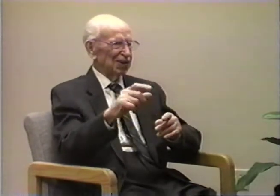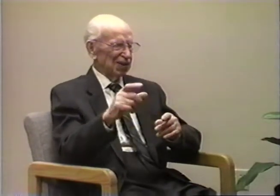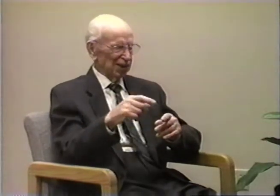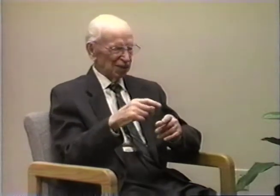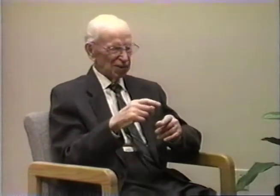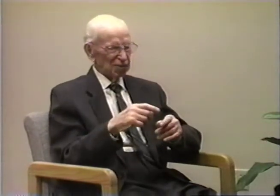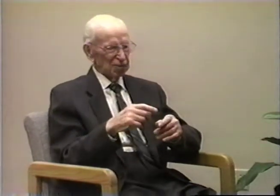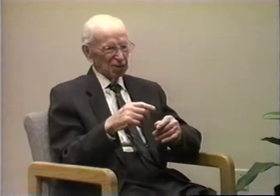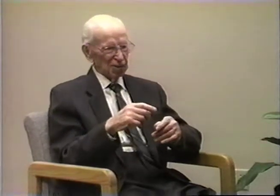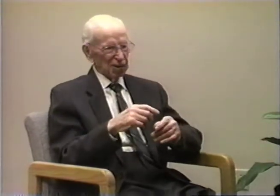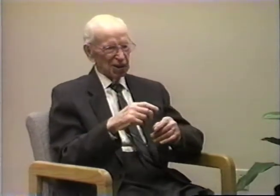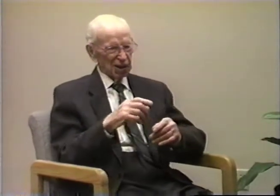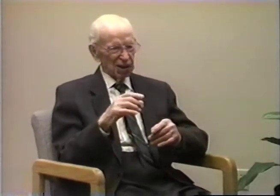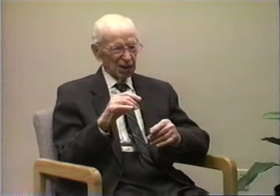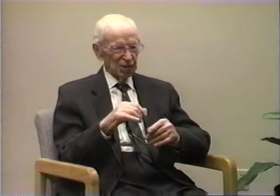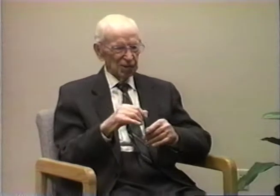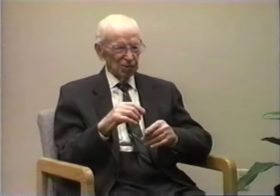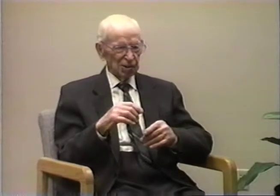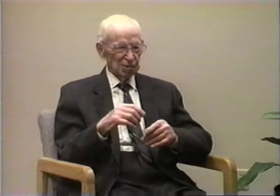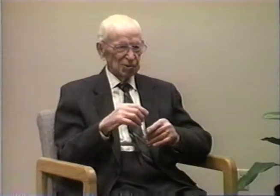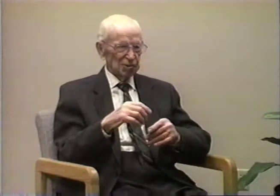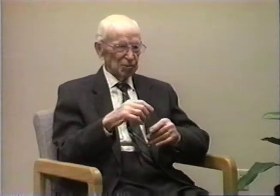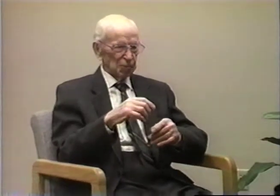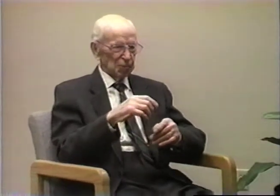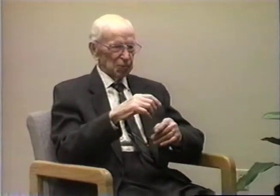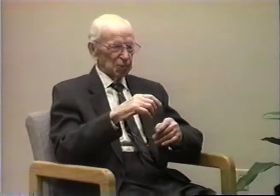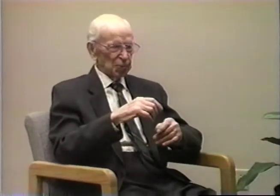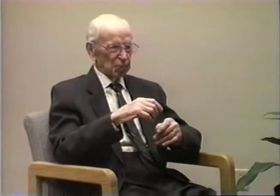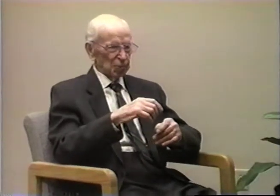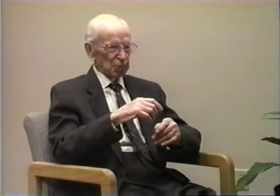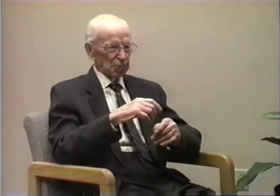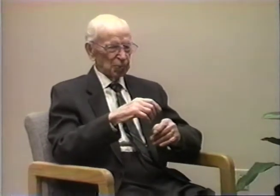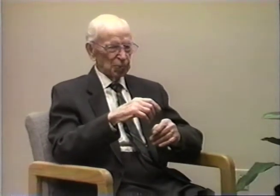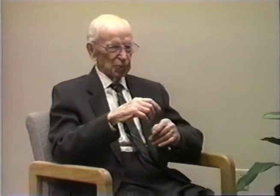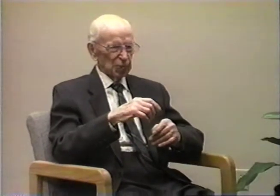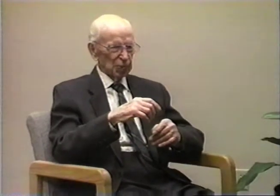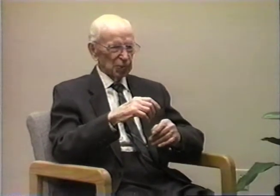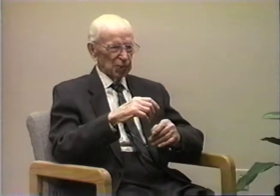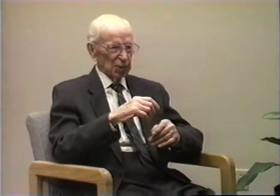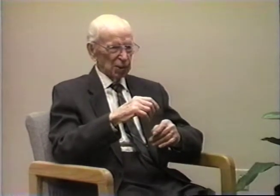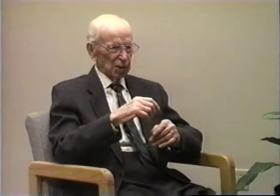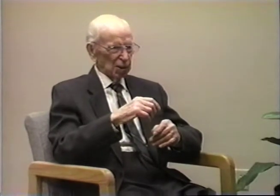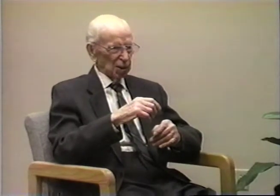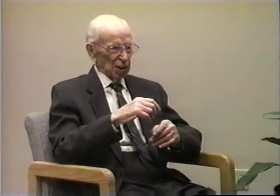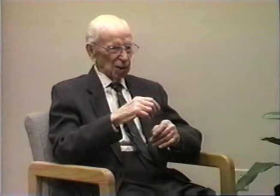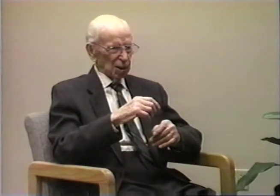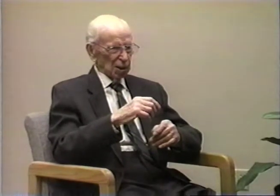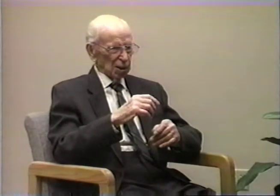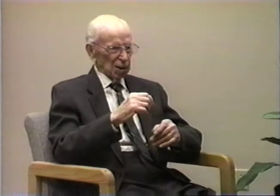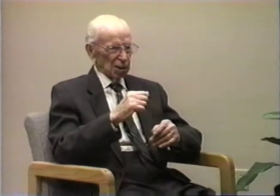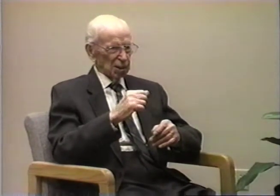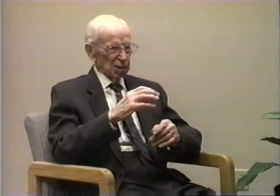so that Deaf people could make calls over telephone lines.